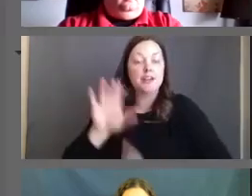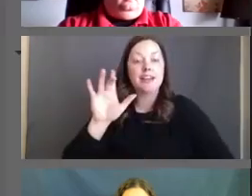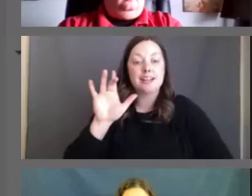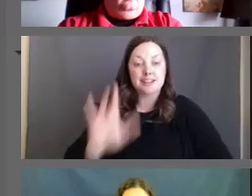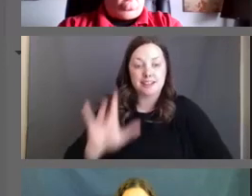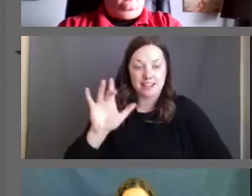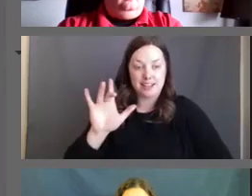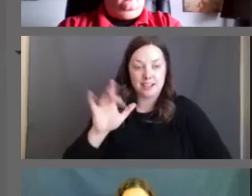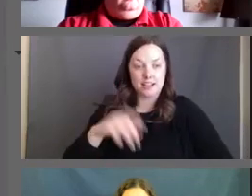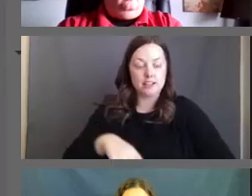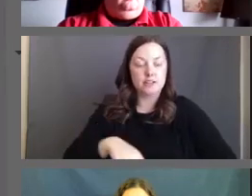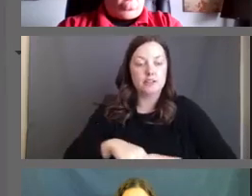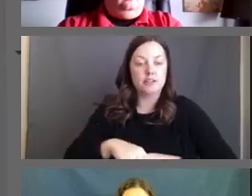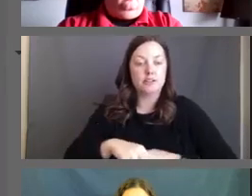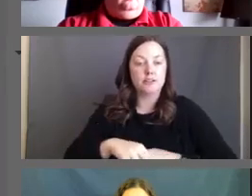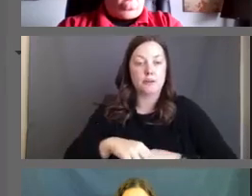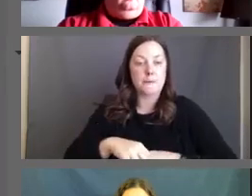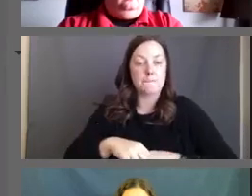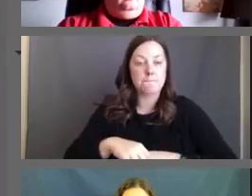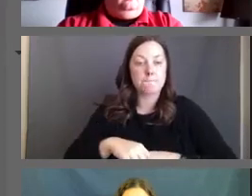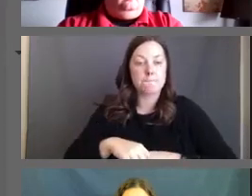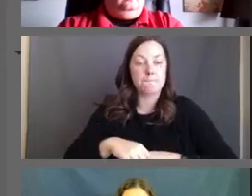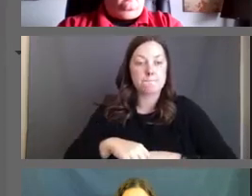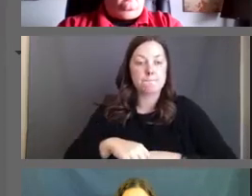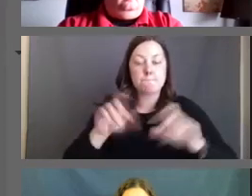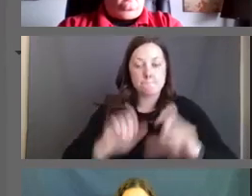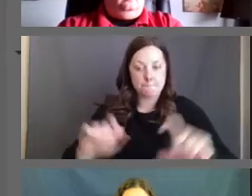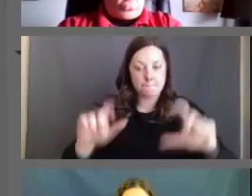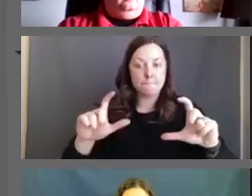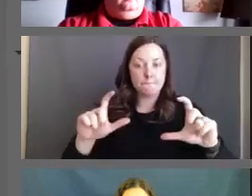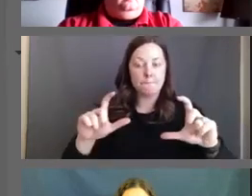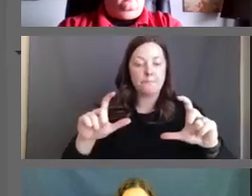When you duplicate that slide you are keeping the link and everything for the house and there.